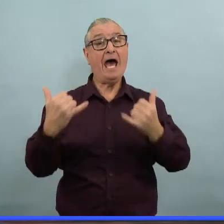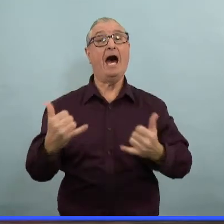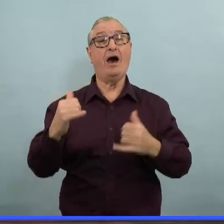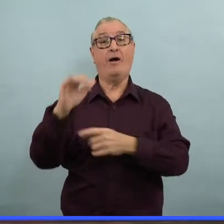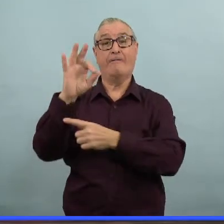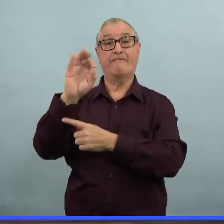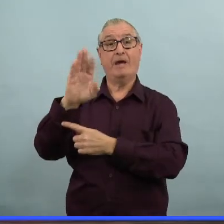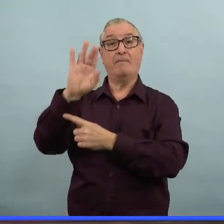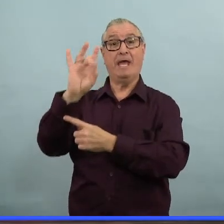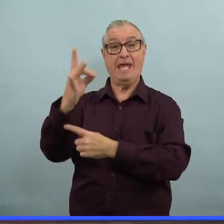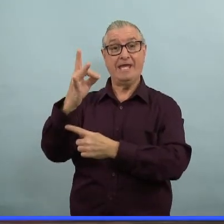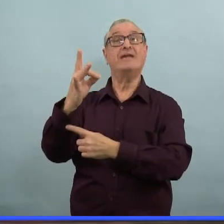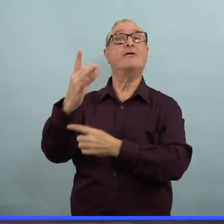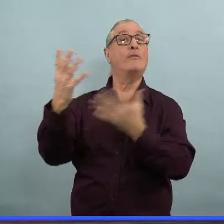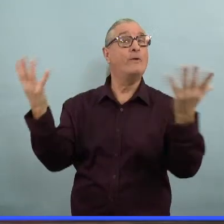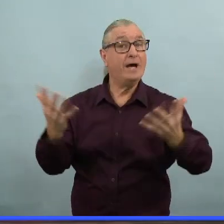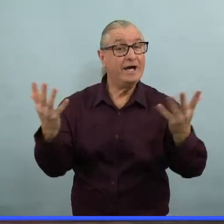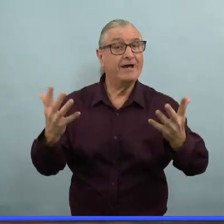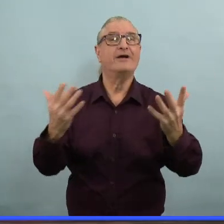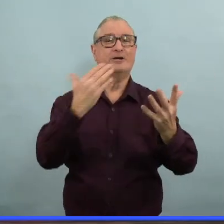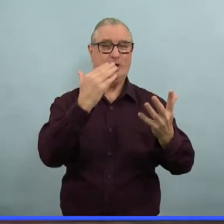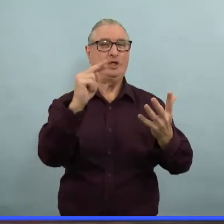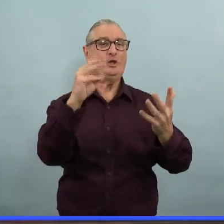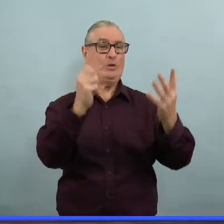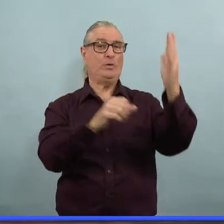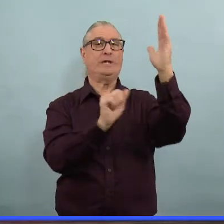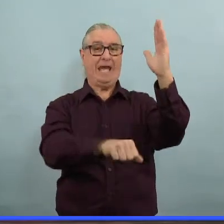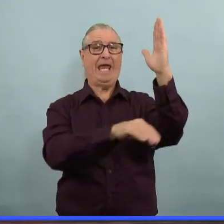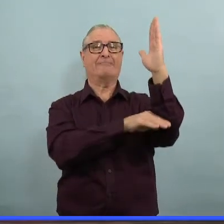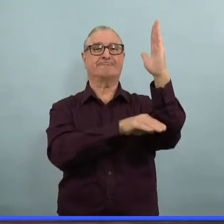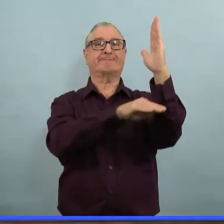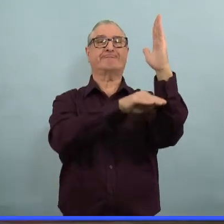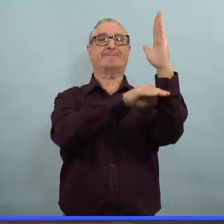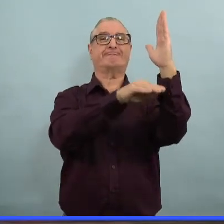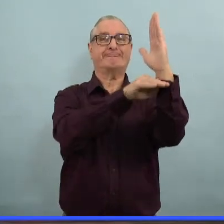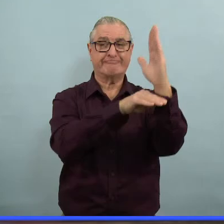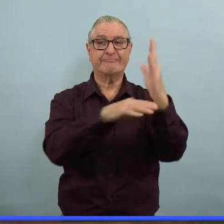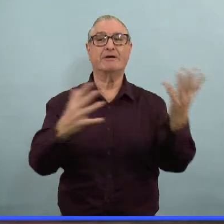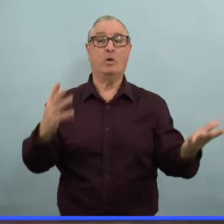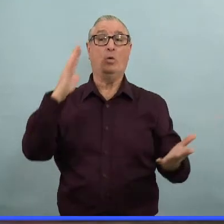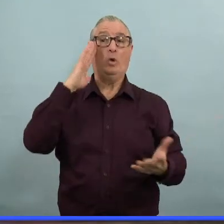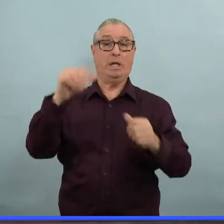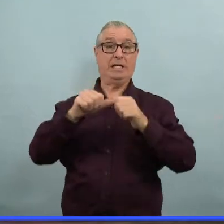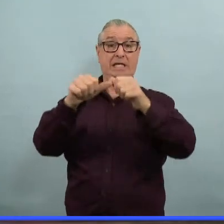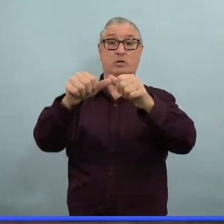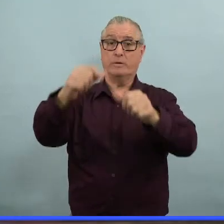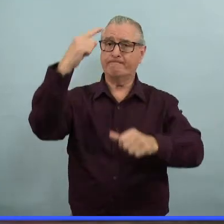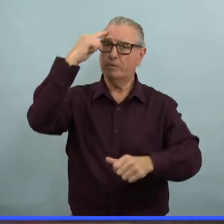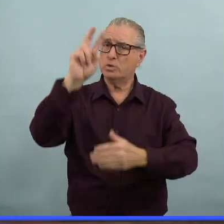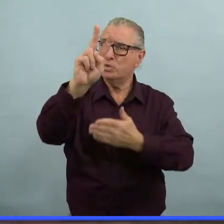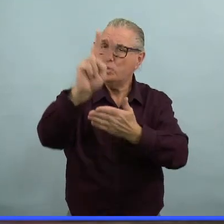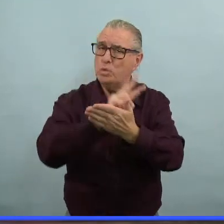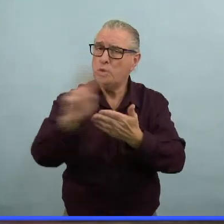um and so some of those details so loosening restrictions on private gatherings with more